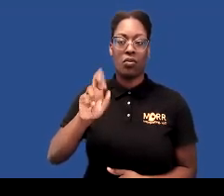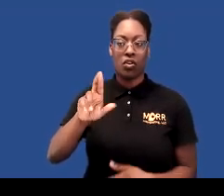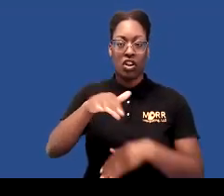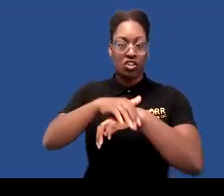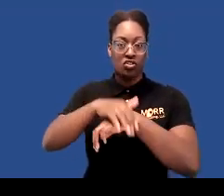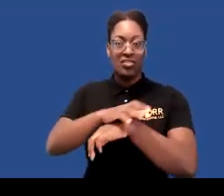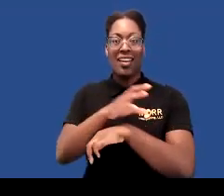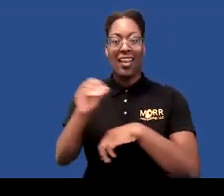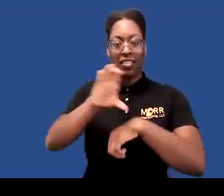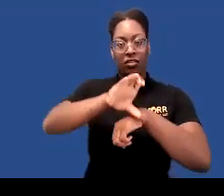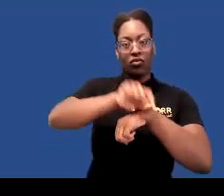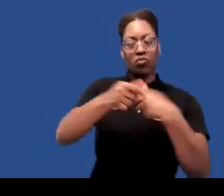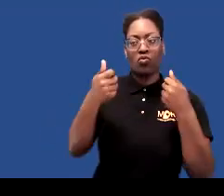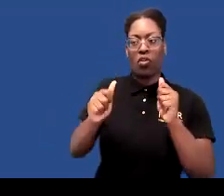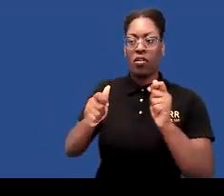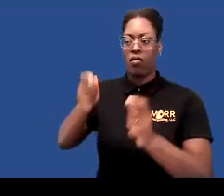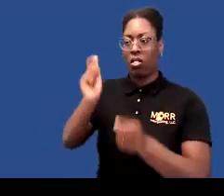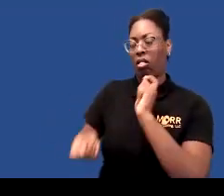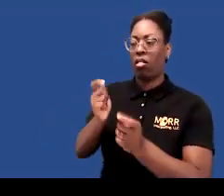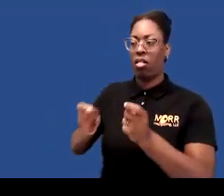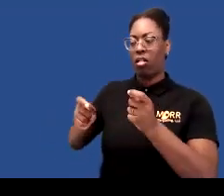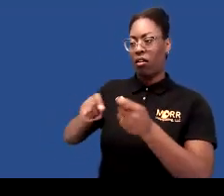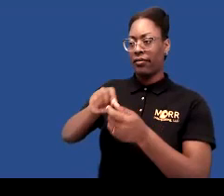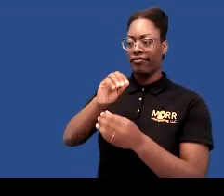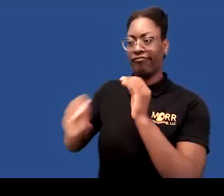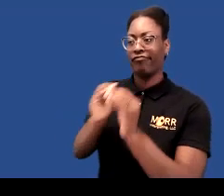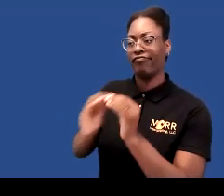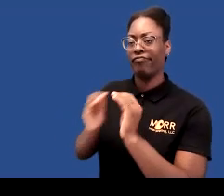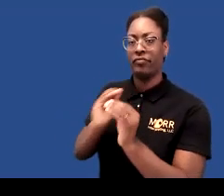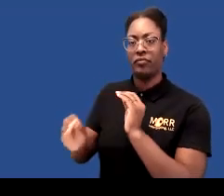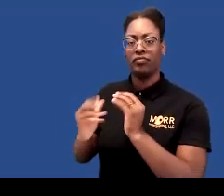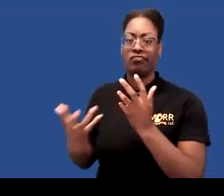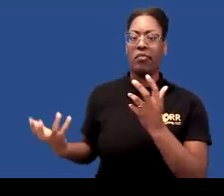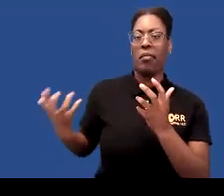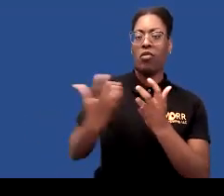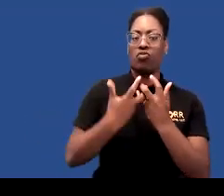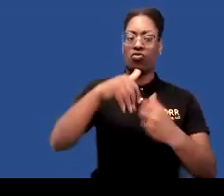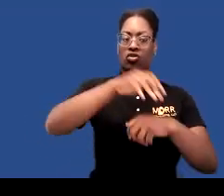academic discourse, perhaps that's not what the student is trying to do so you want to take intention